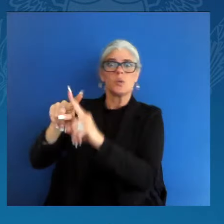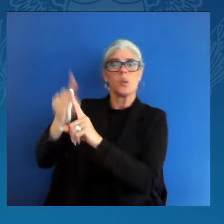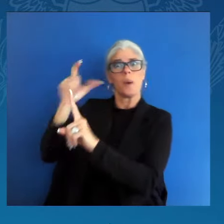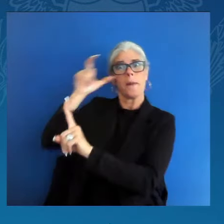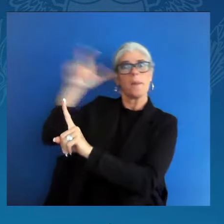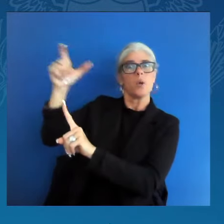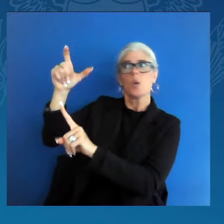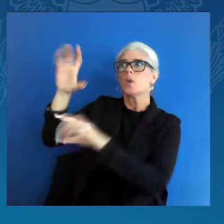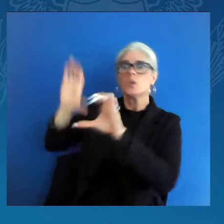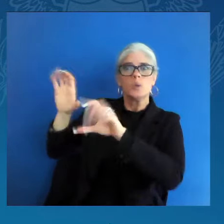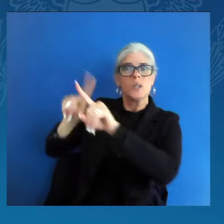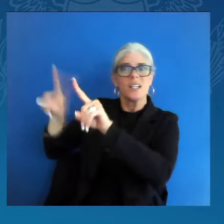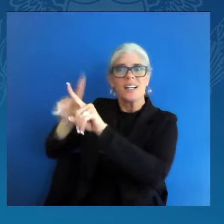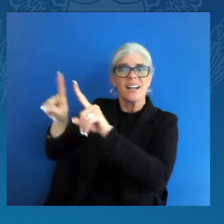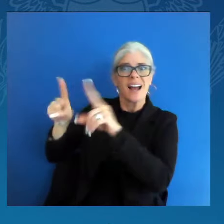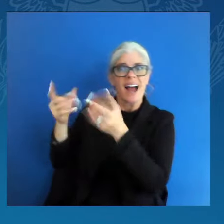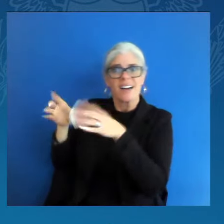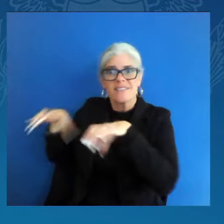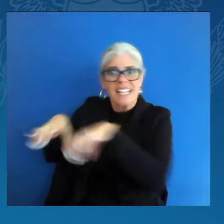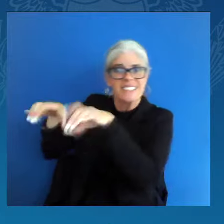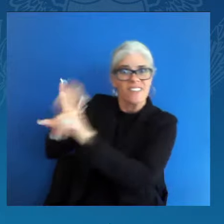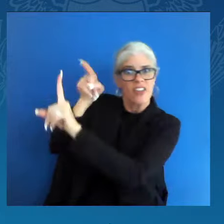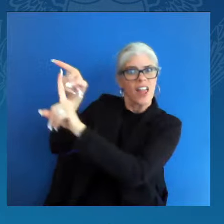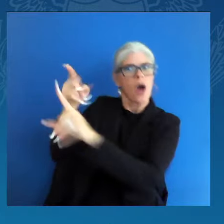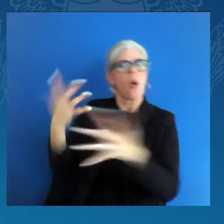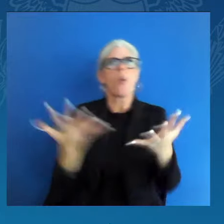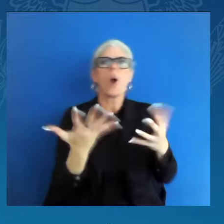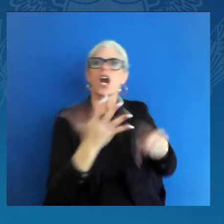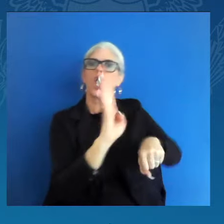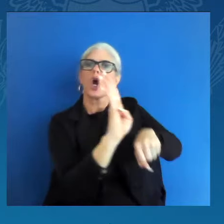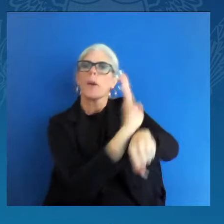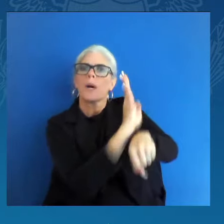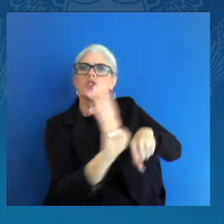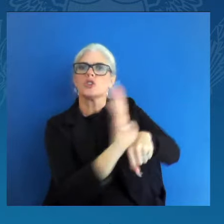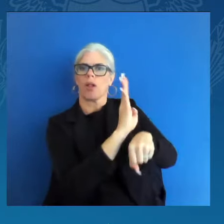U.S. industry is involved in every aspect of our space program.